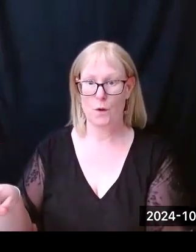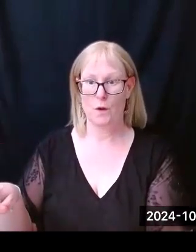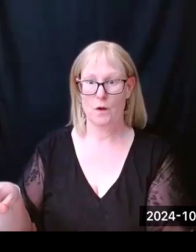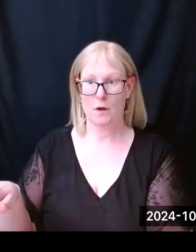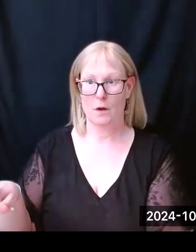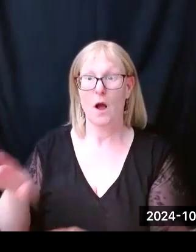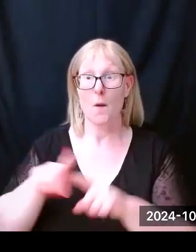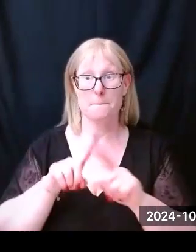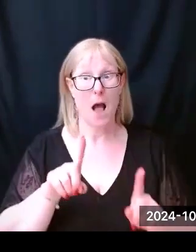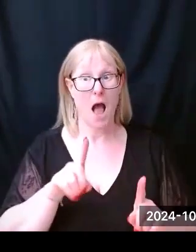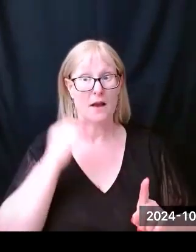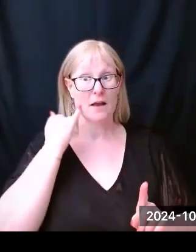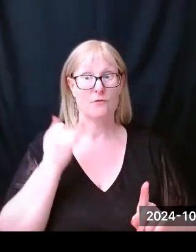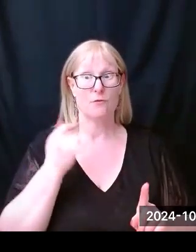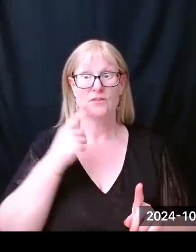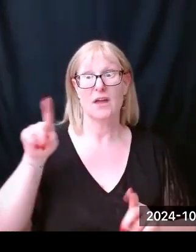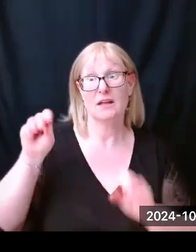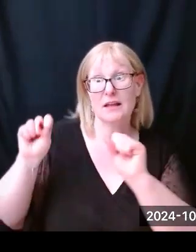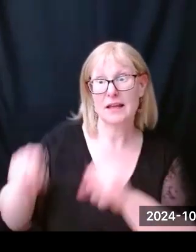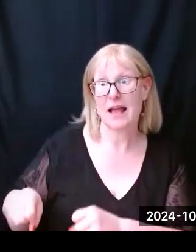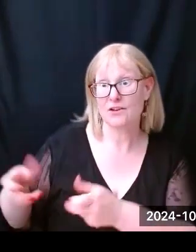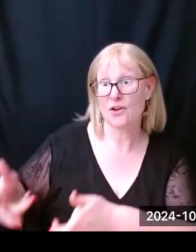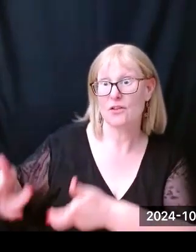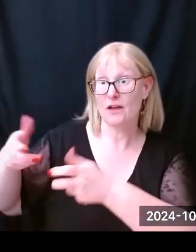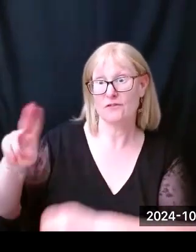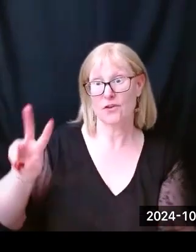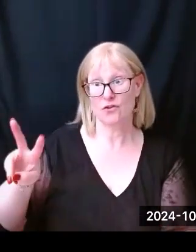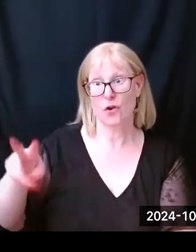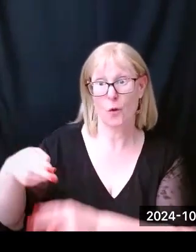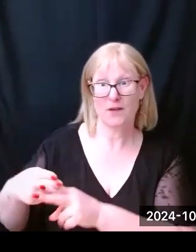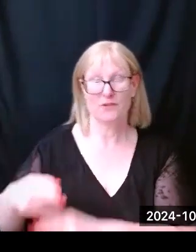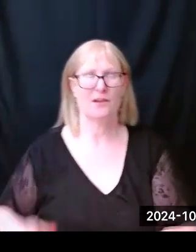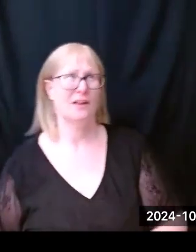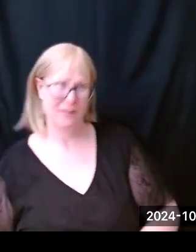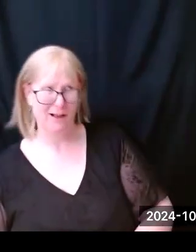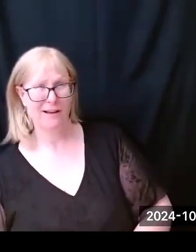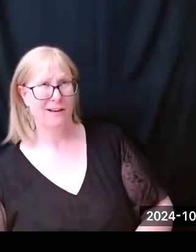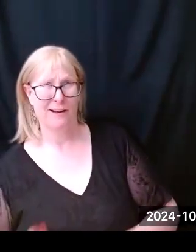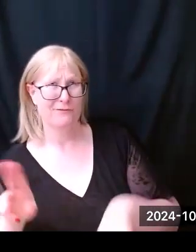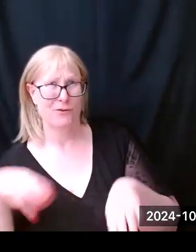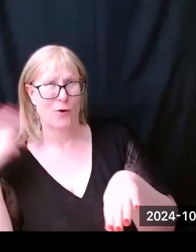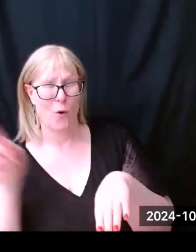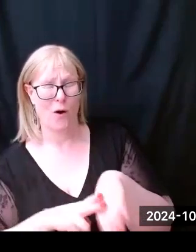can you lift two pounds? They're like, yeah, duh, I got this. I'm bored. I can't do anything with it.